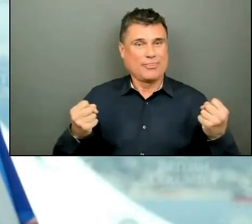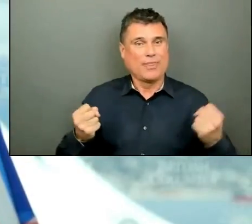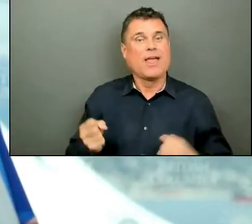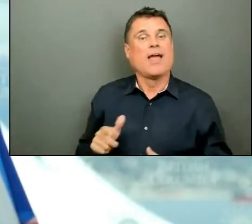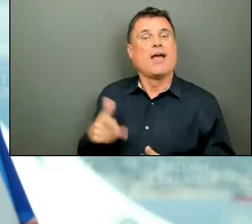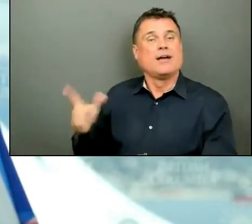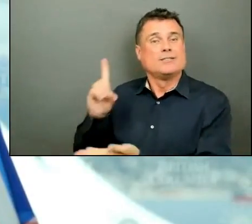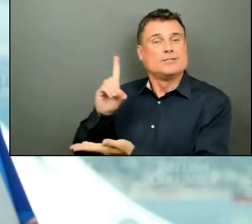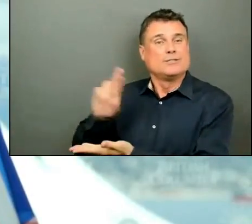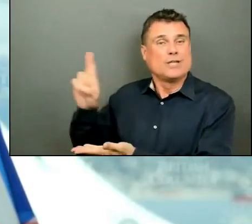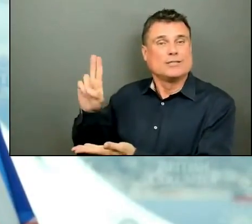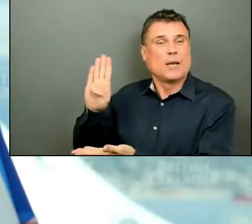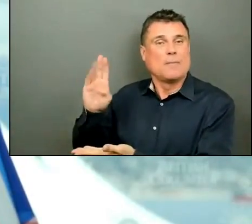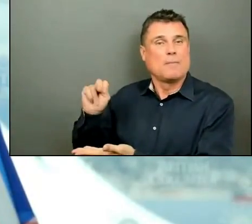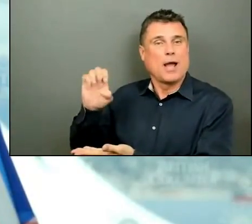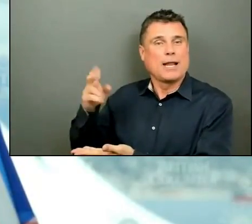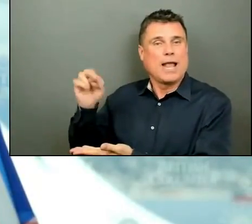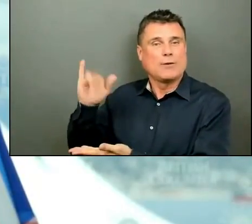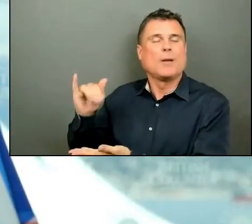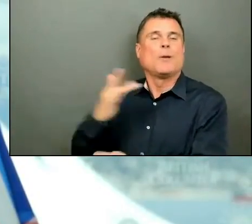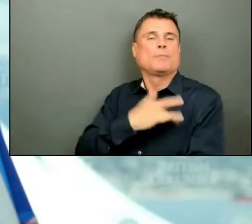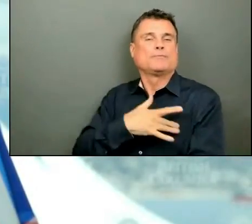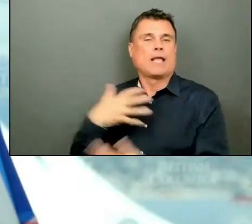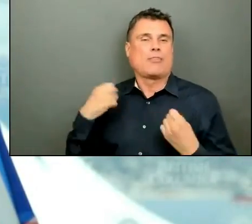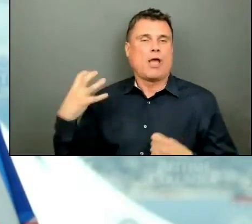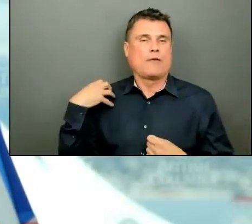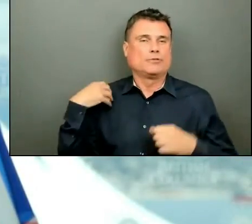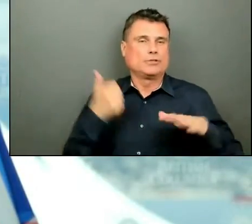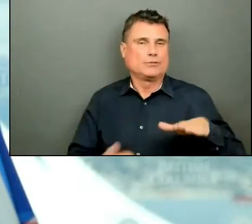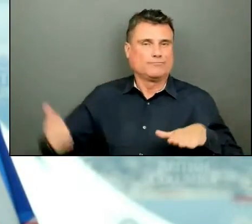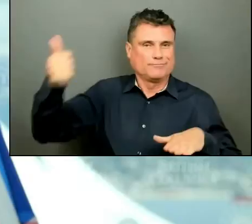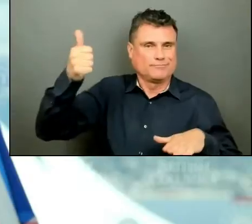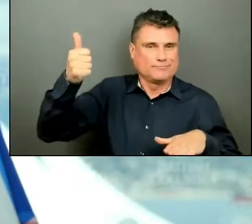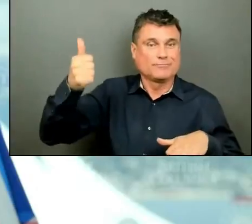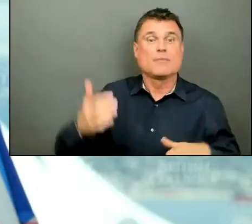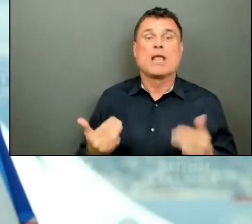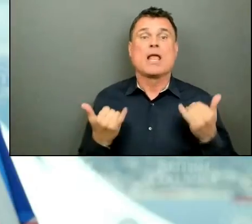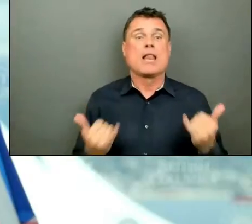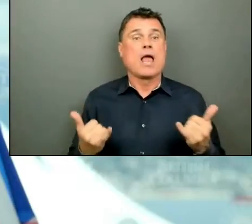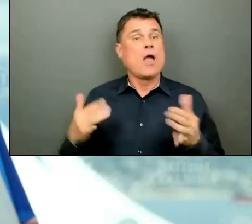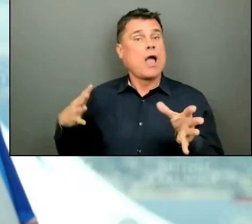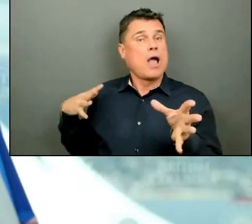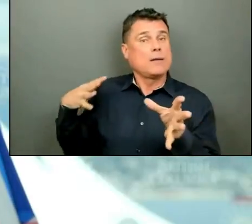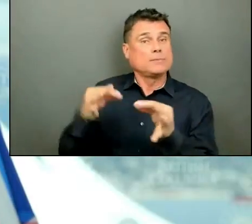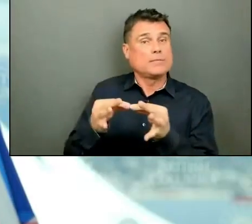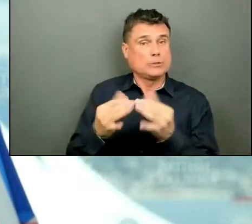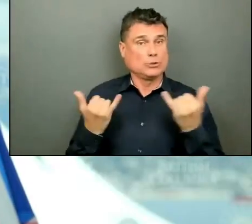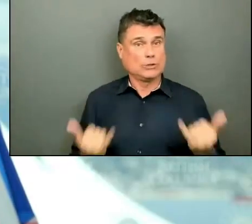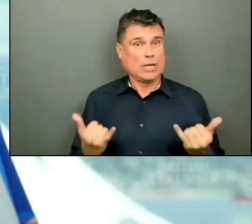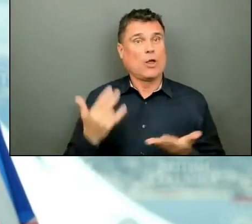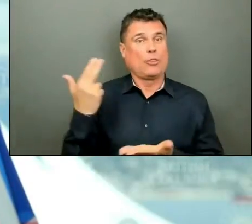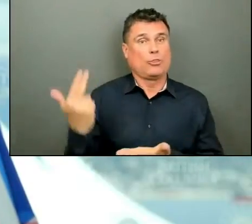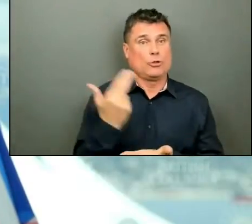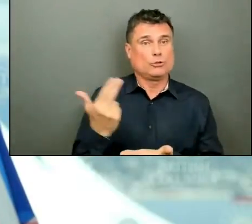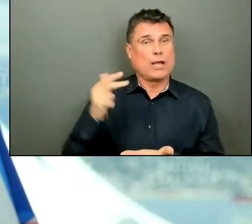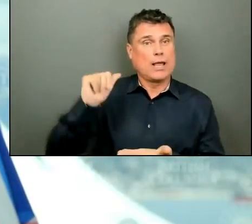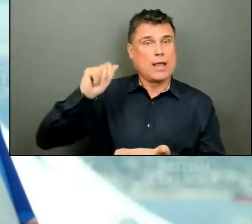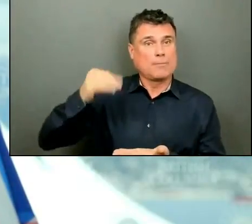the health officer. This is our briefing for Thursday, April the 8th for British Columbia. I am honored to